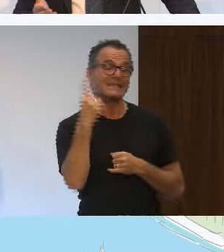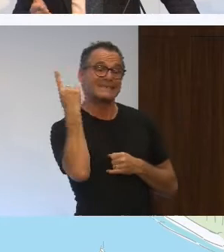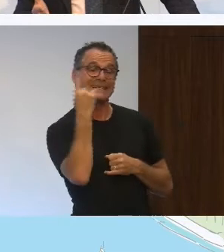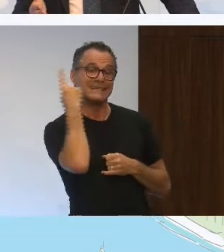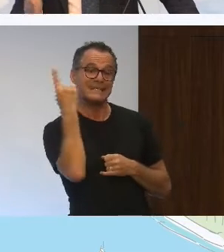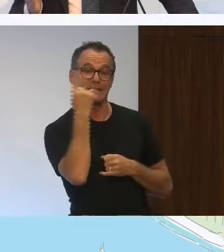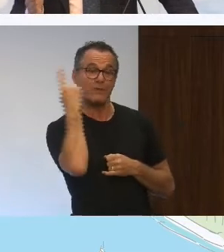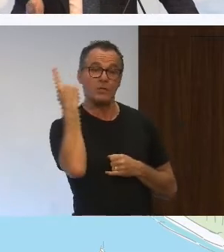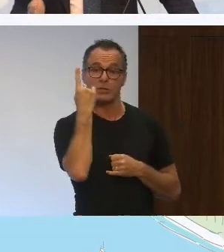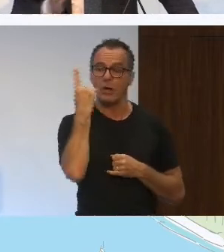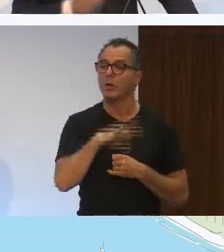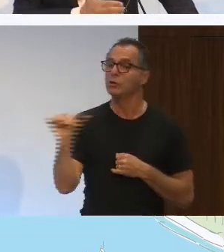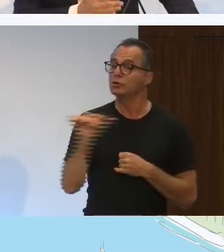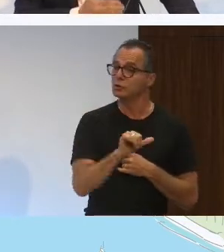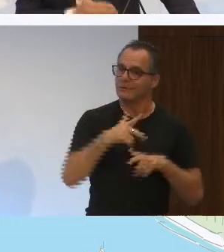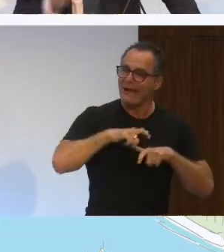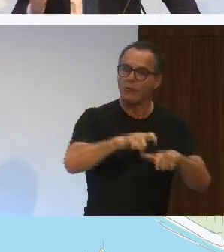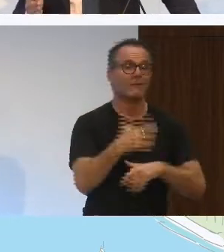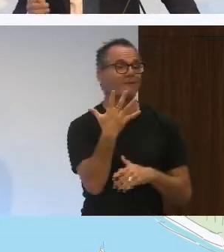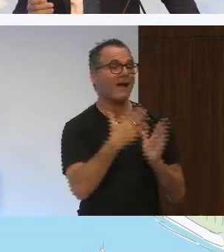has should last between 5 minutes and 72 hours.